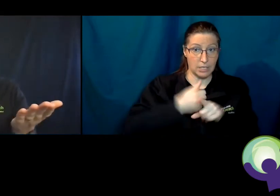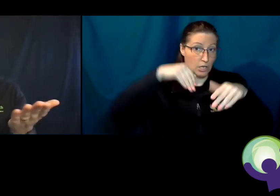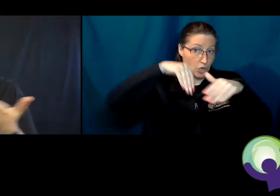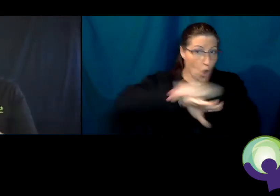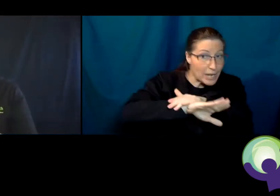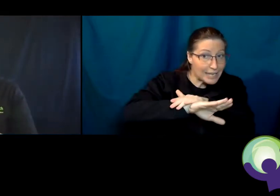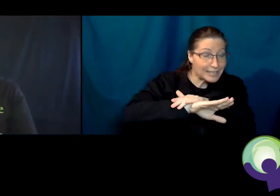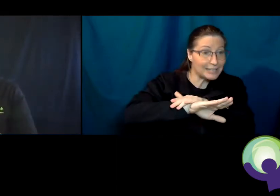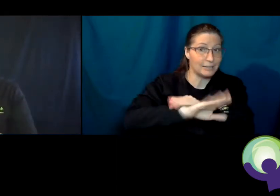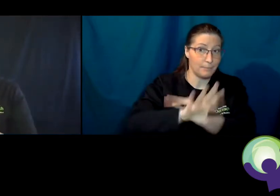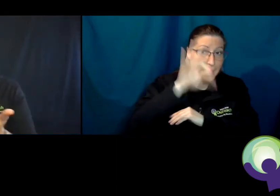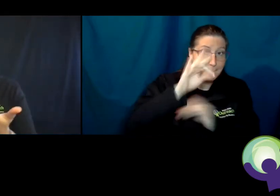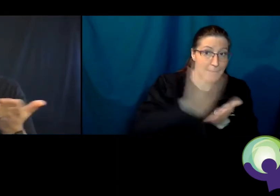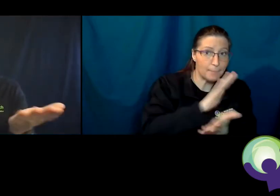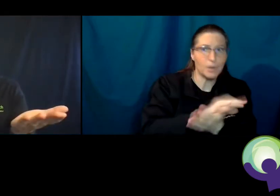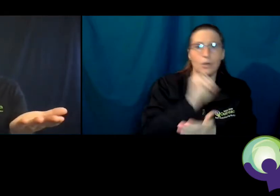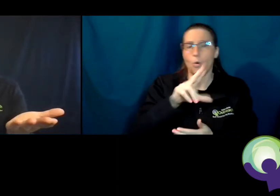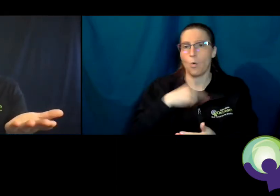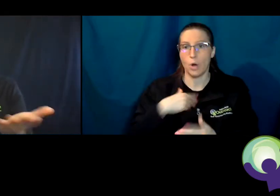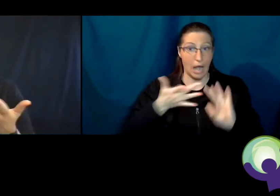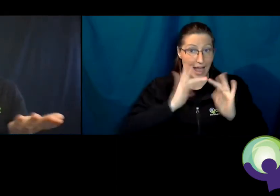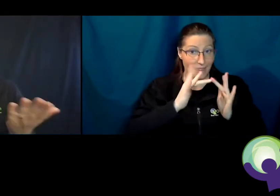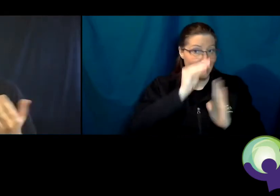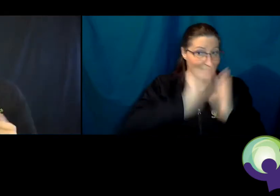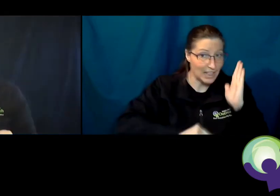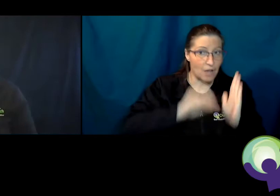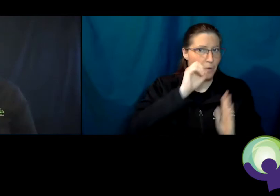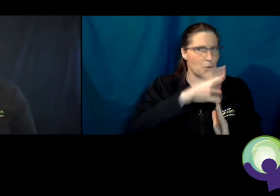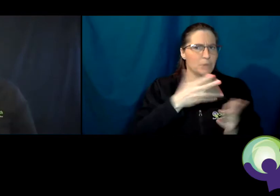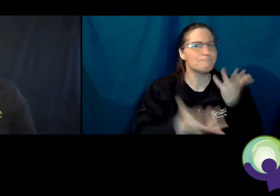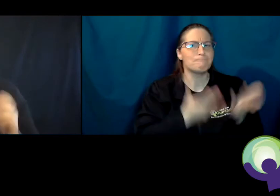or is it they have to go to a store or the headquarters? What does that look like?